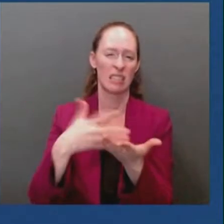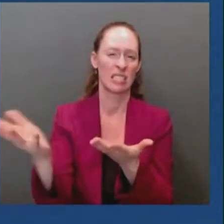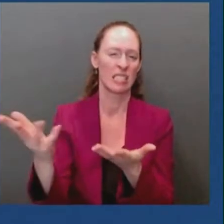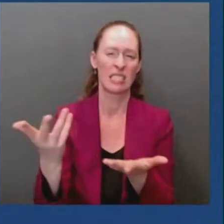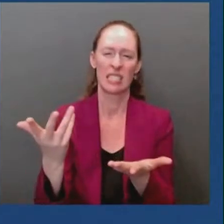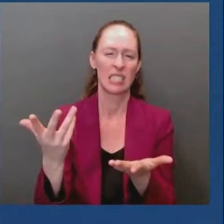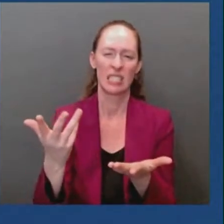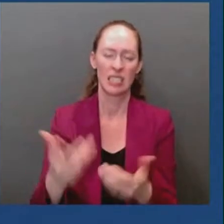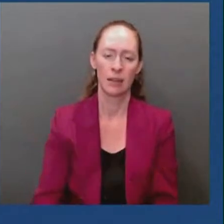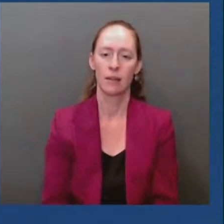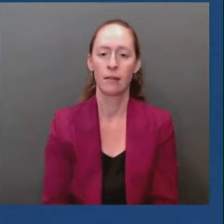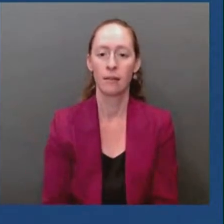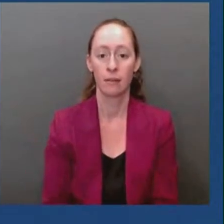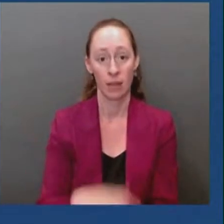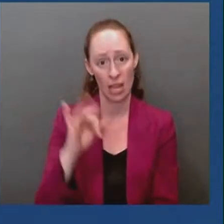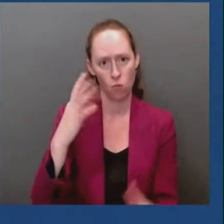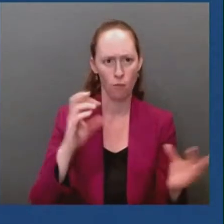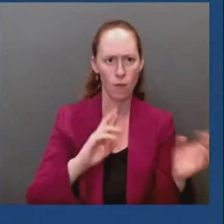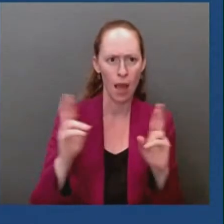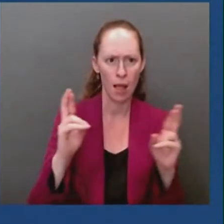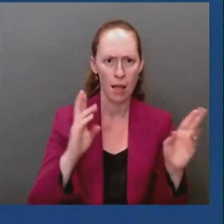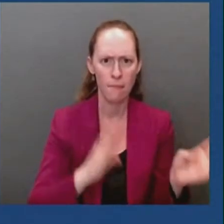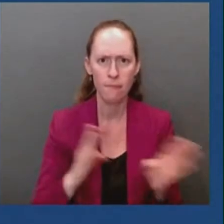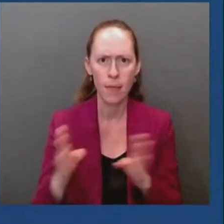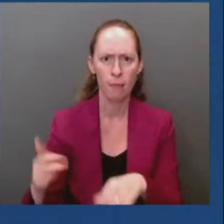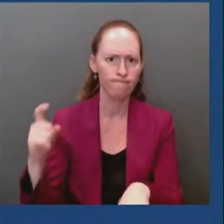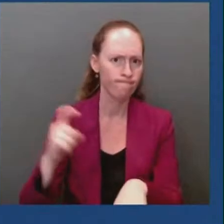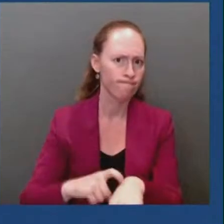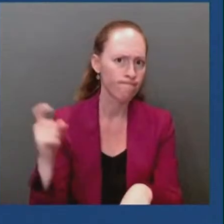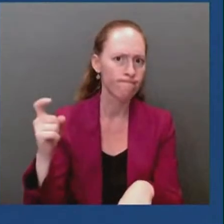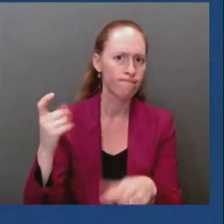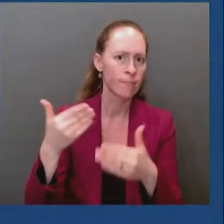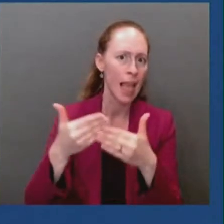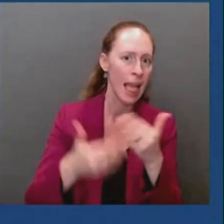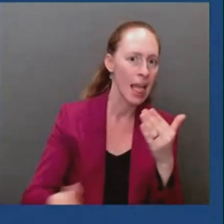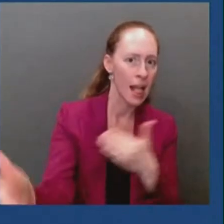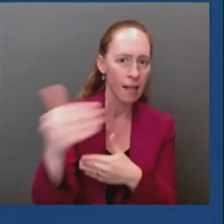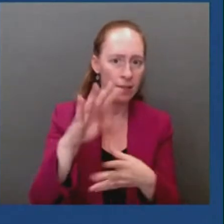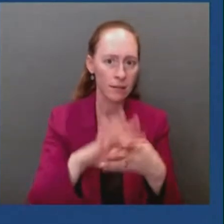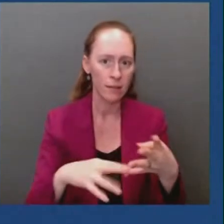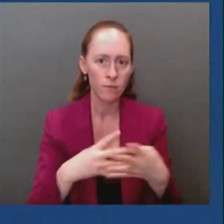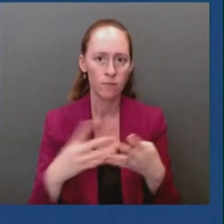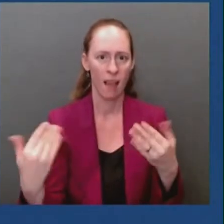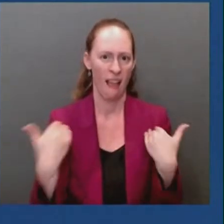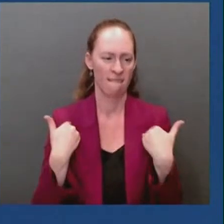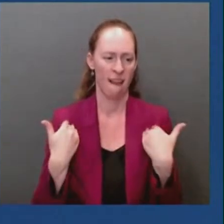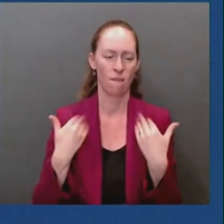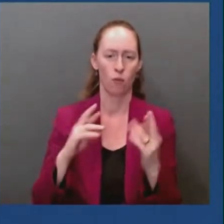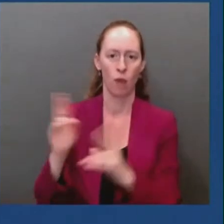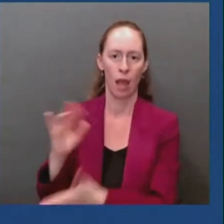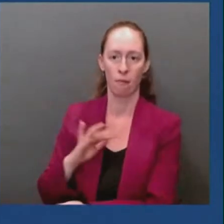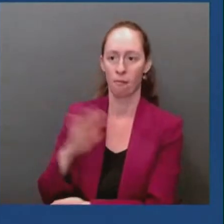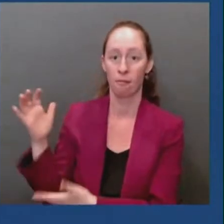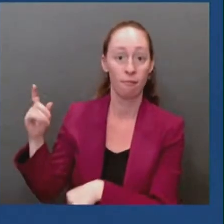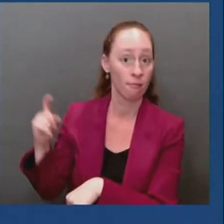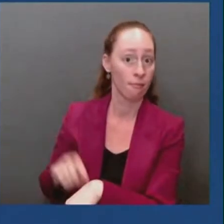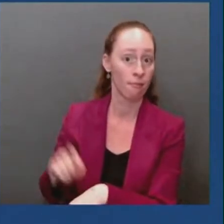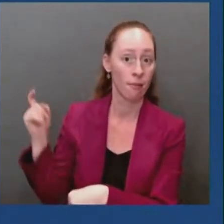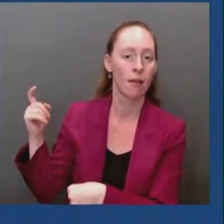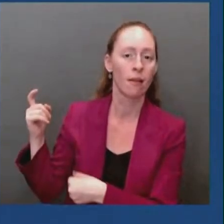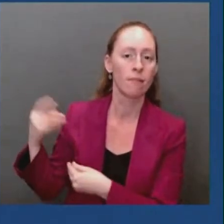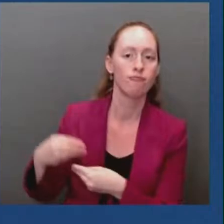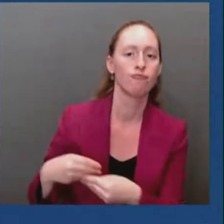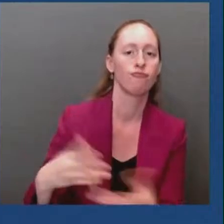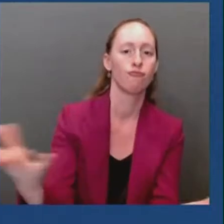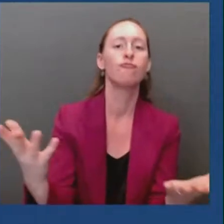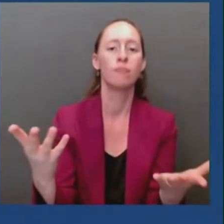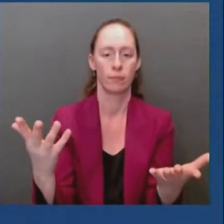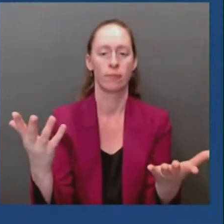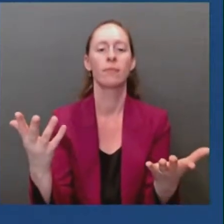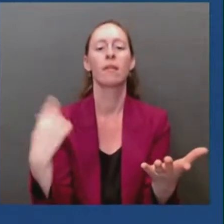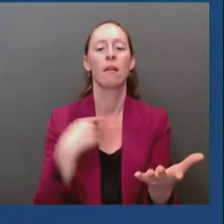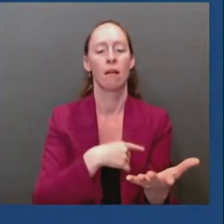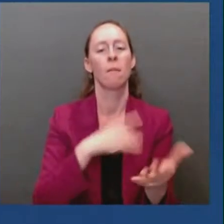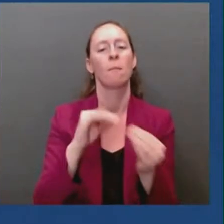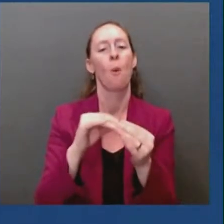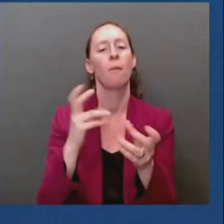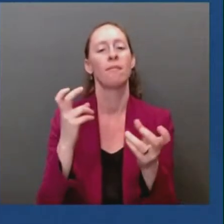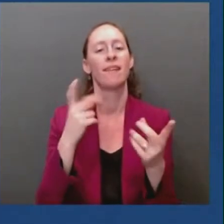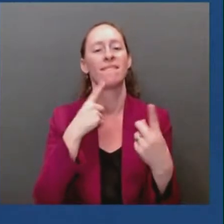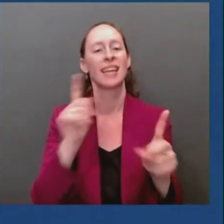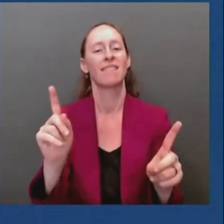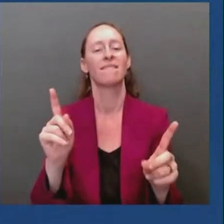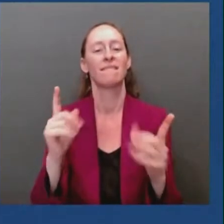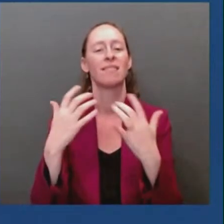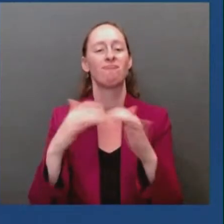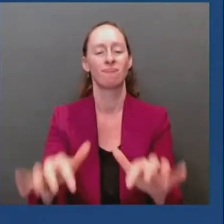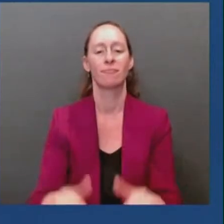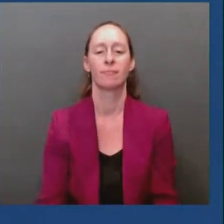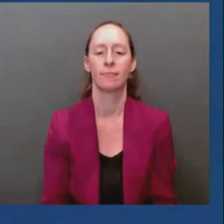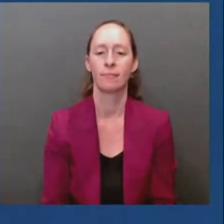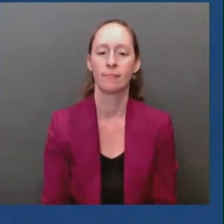WILL BE LESS EFFECTIVE.